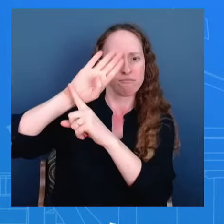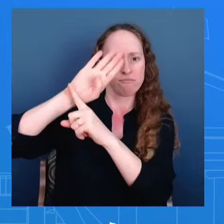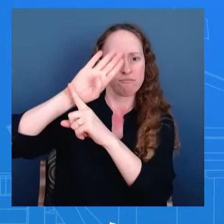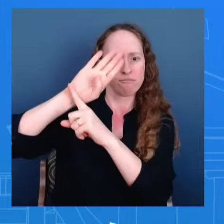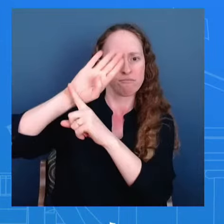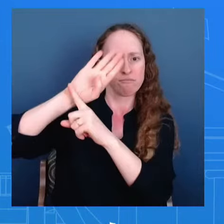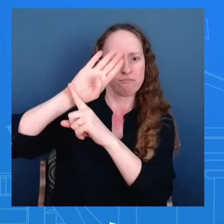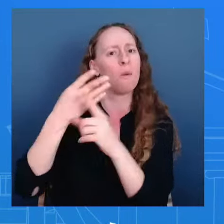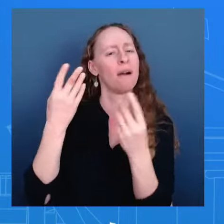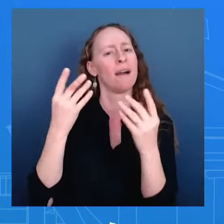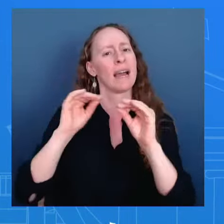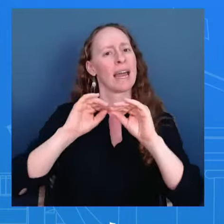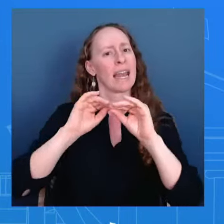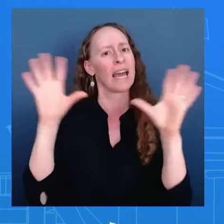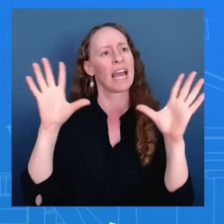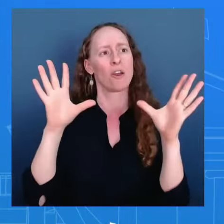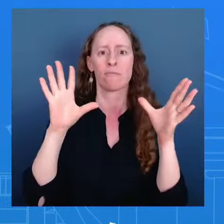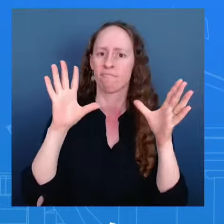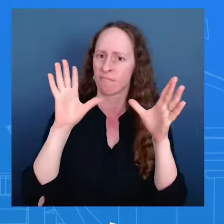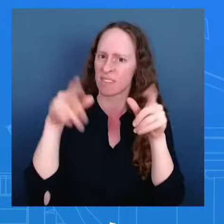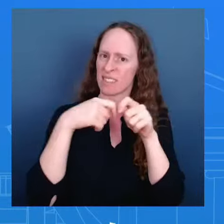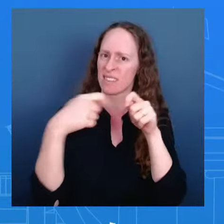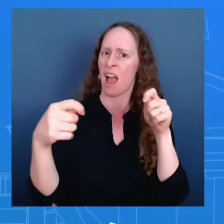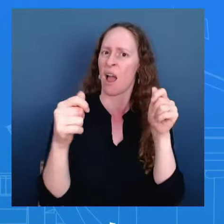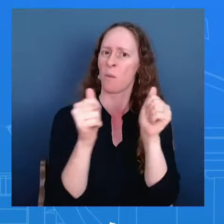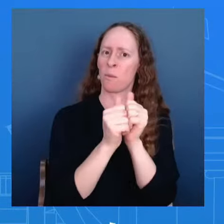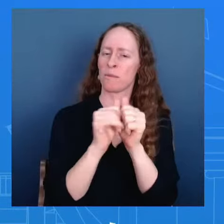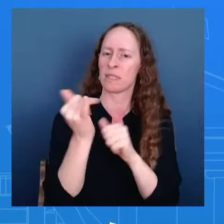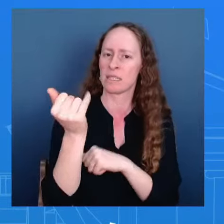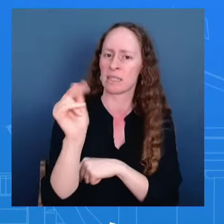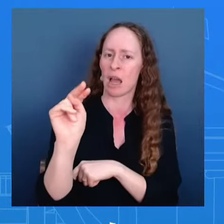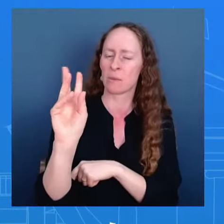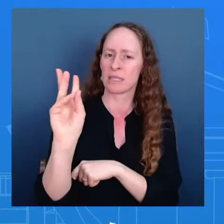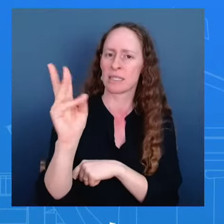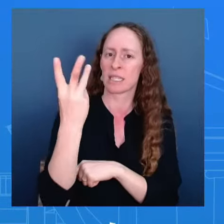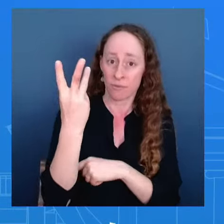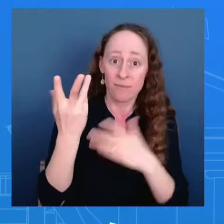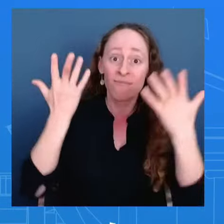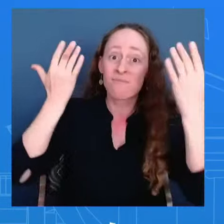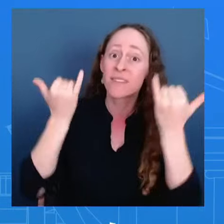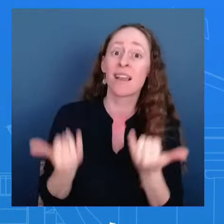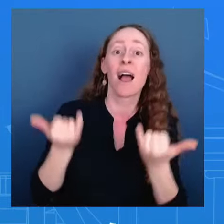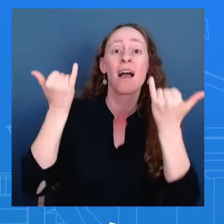Does the president believe that Justice Alito should recuse himself from any cases related to January 6th